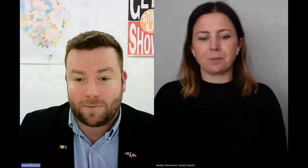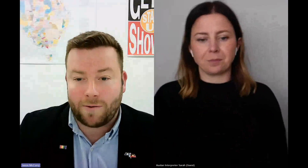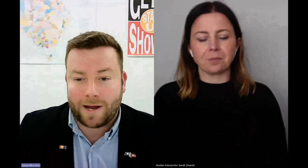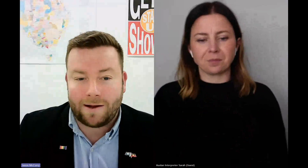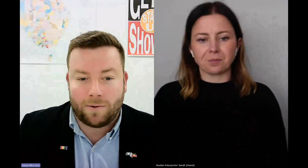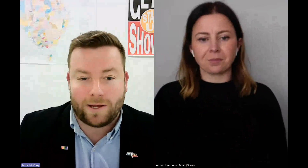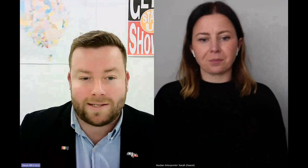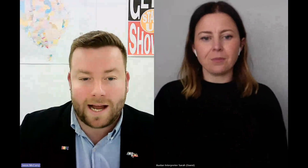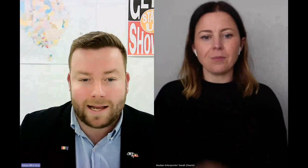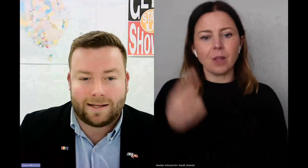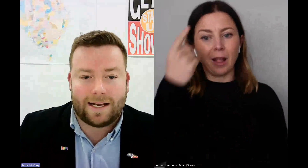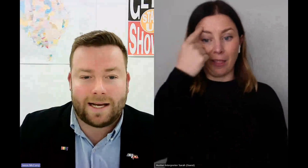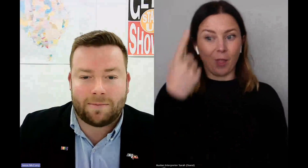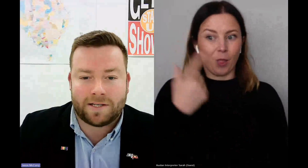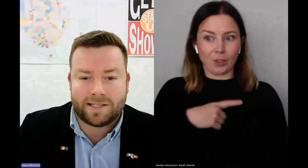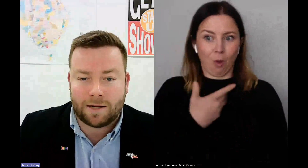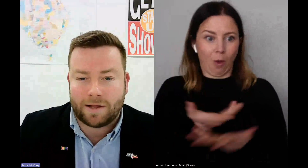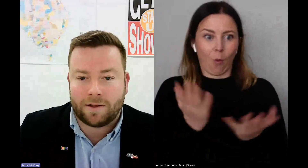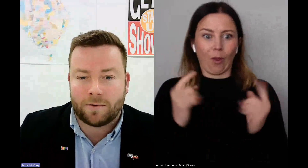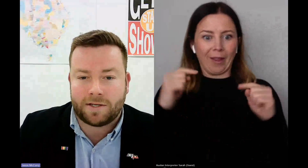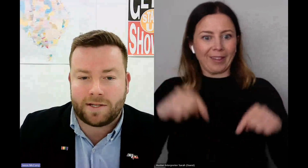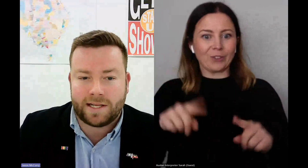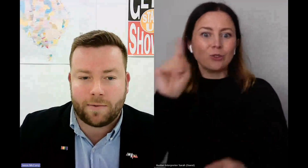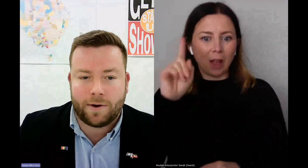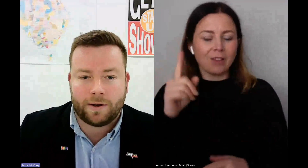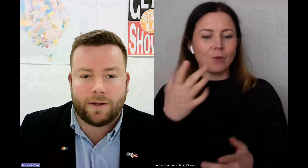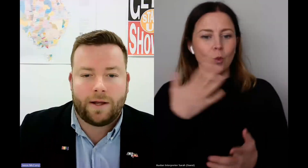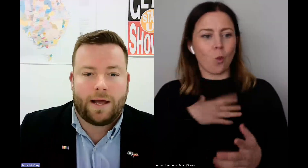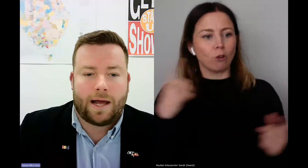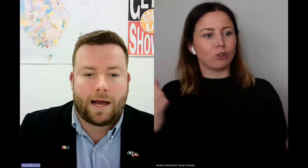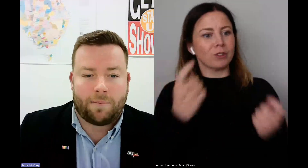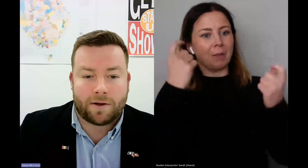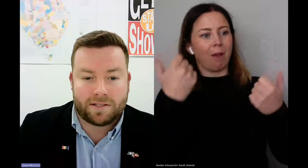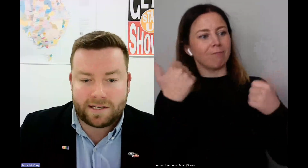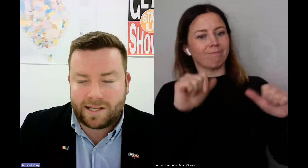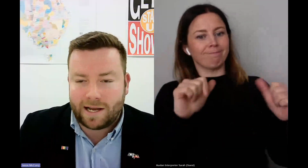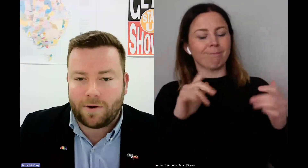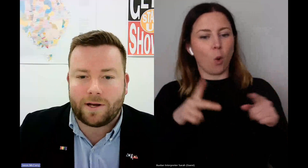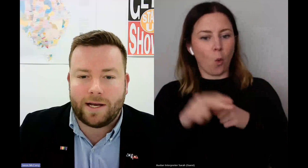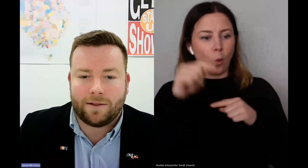that's why we are all here today to celebrate the launch of this network because this network,